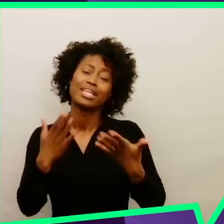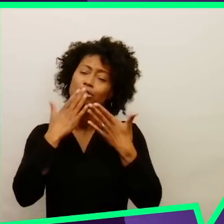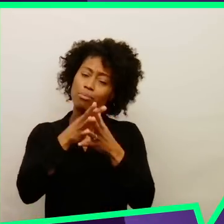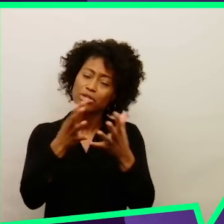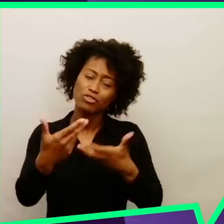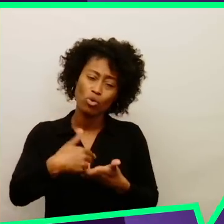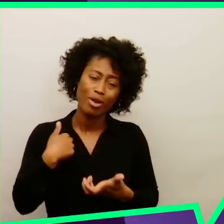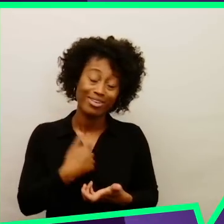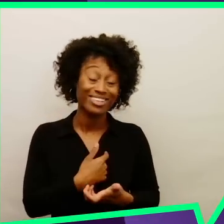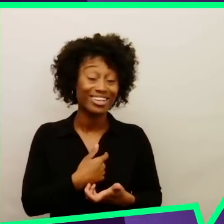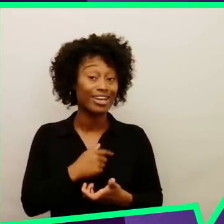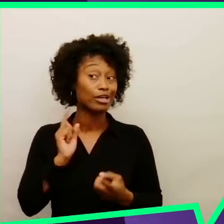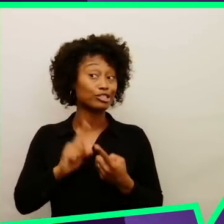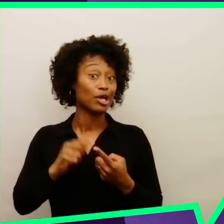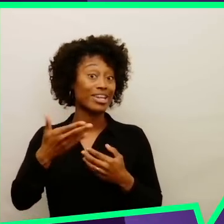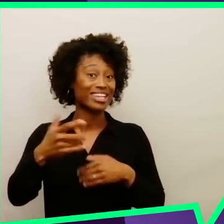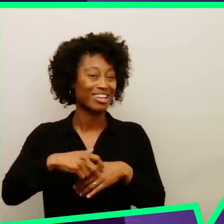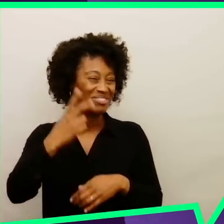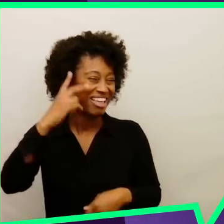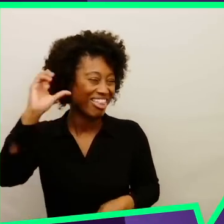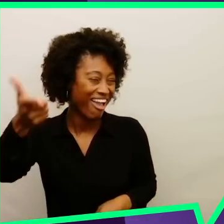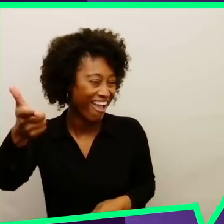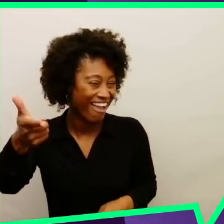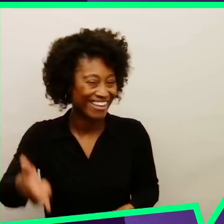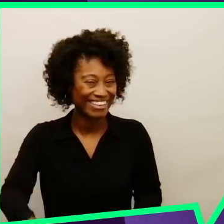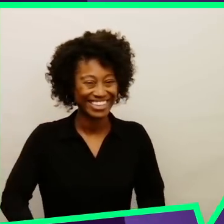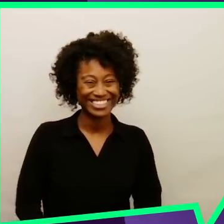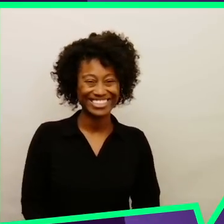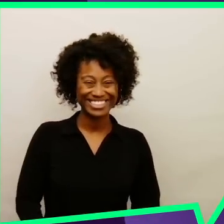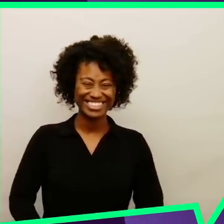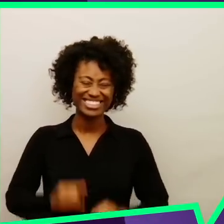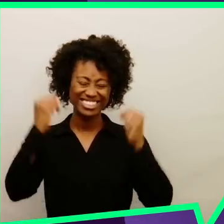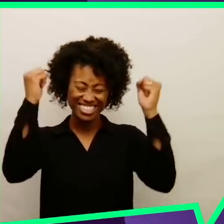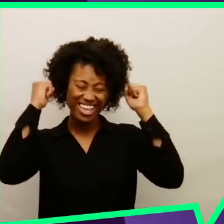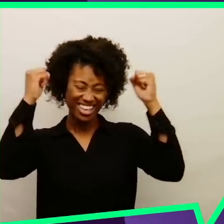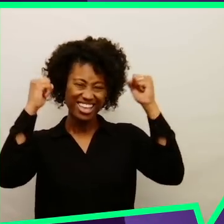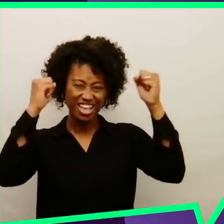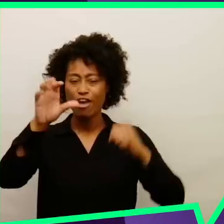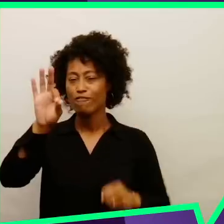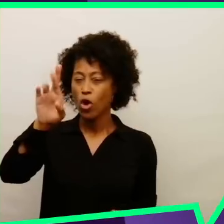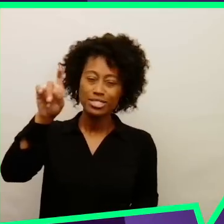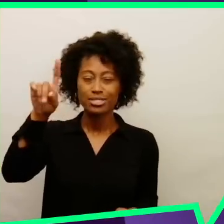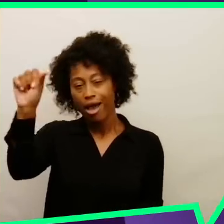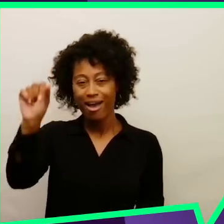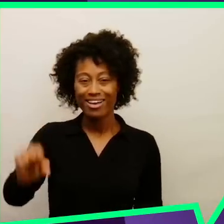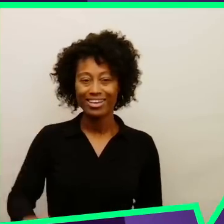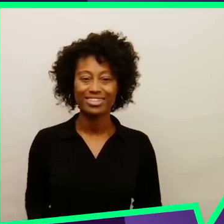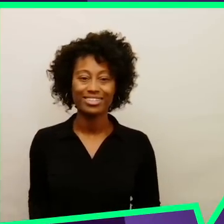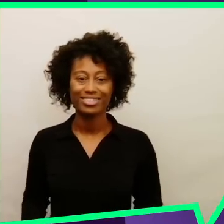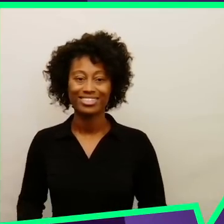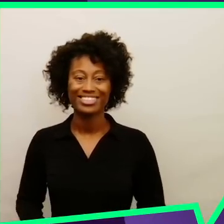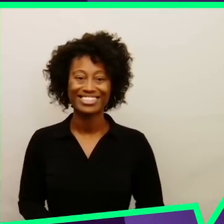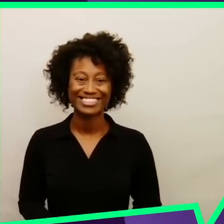And until next time, we'll see you later. Woo-hoo, Forza!